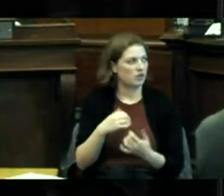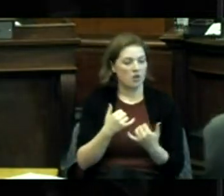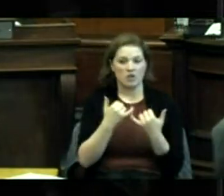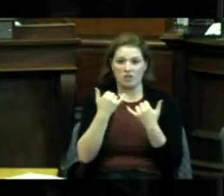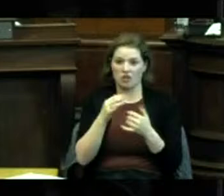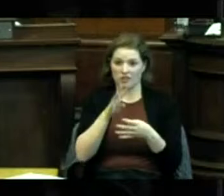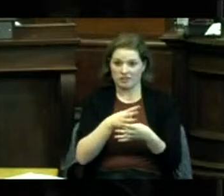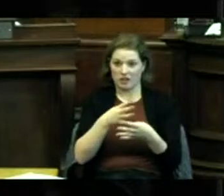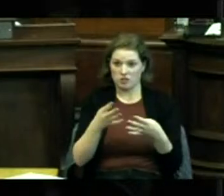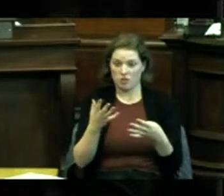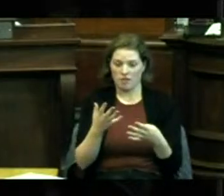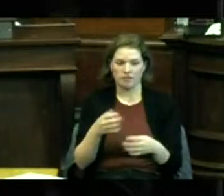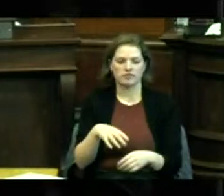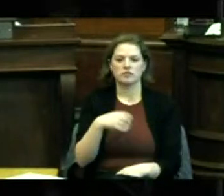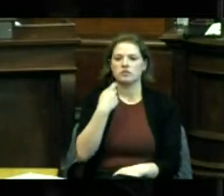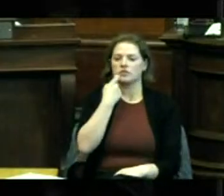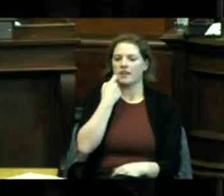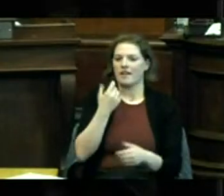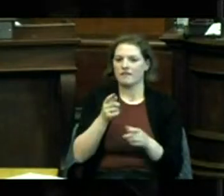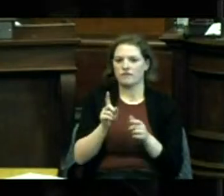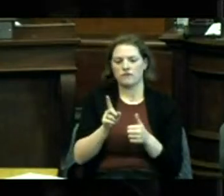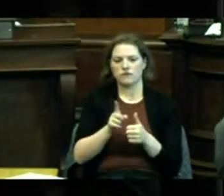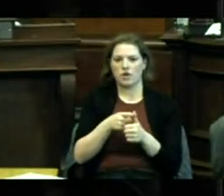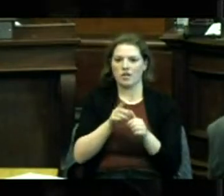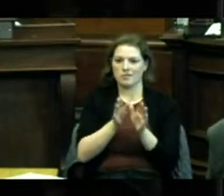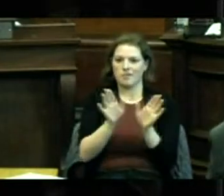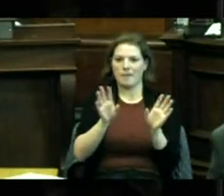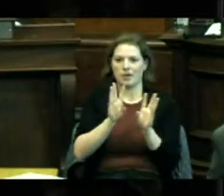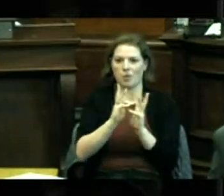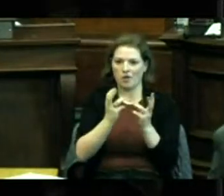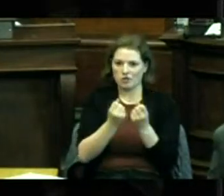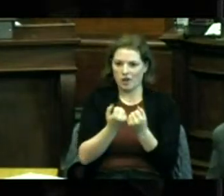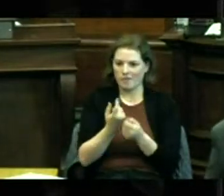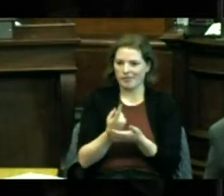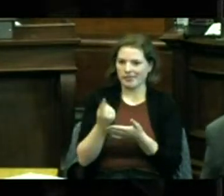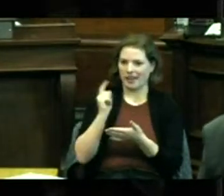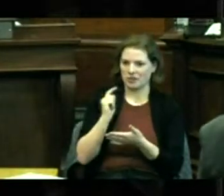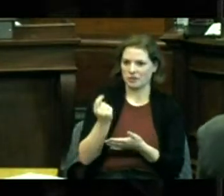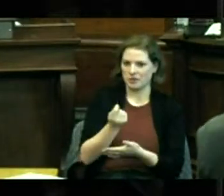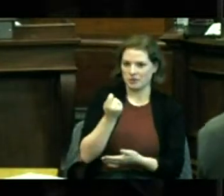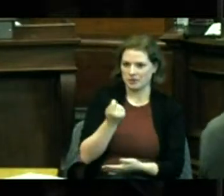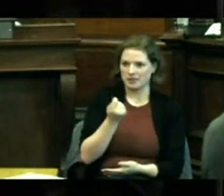regard to the children's pavilion. So what is our current